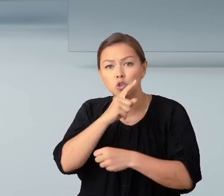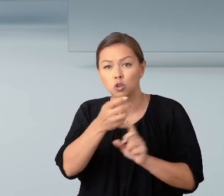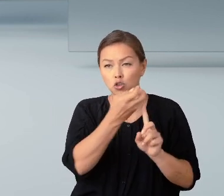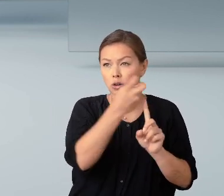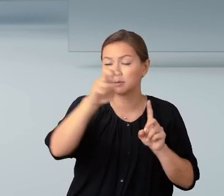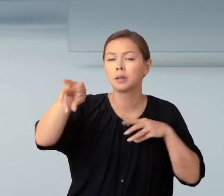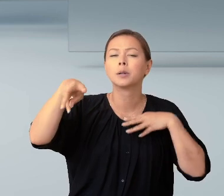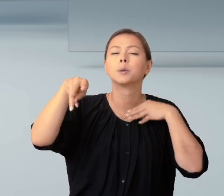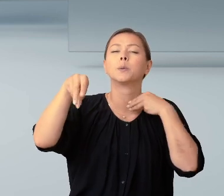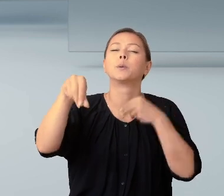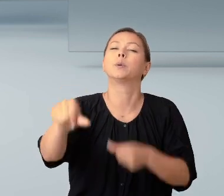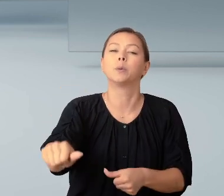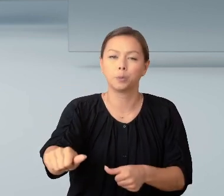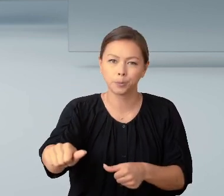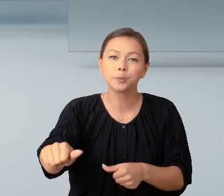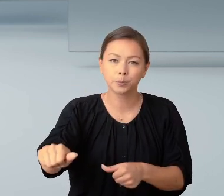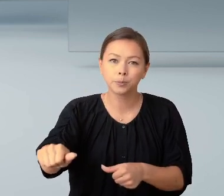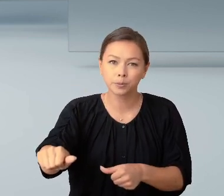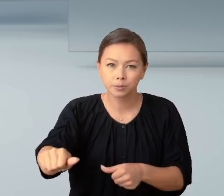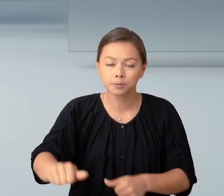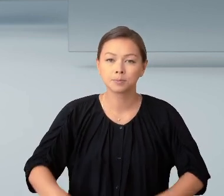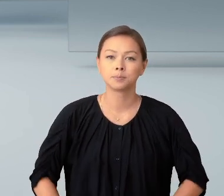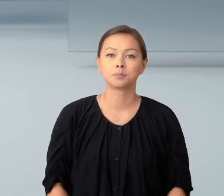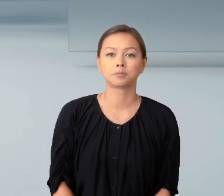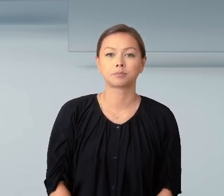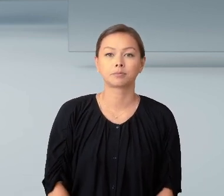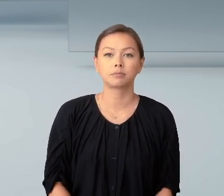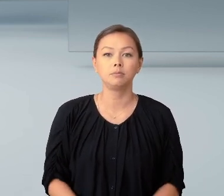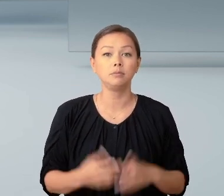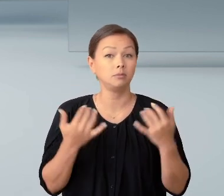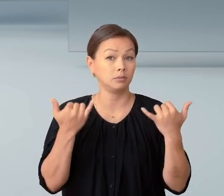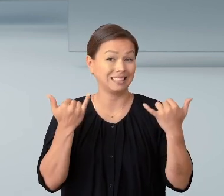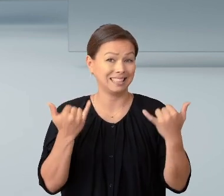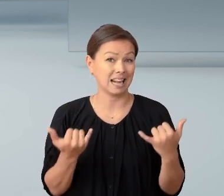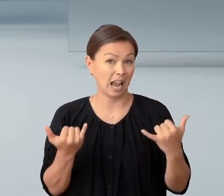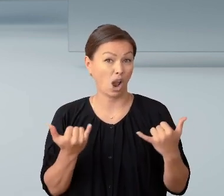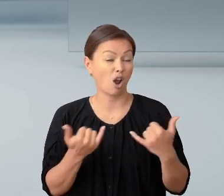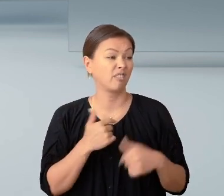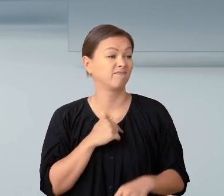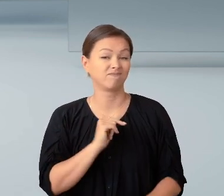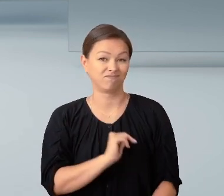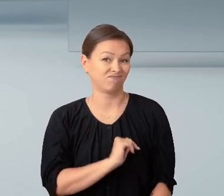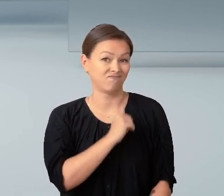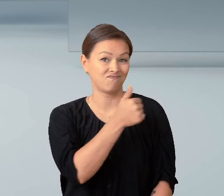to make this transition as smooth as possible. And with that, I